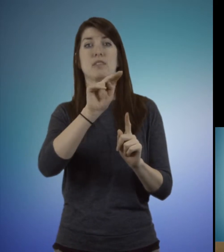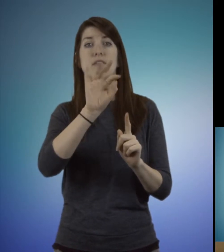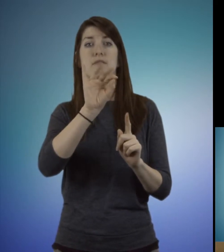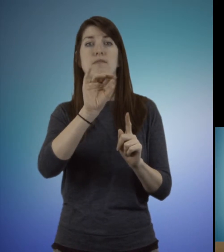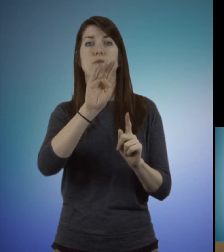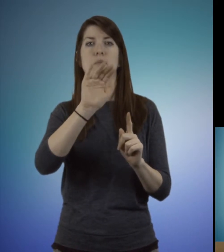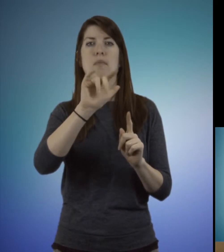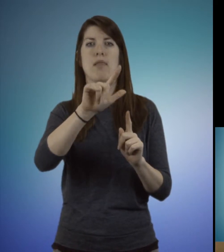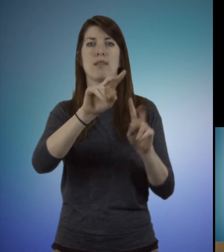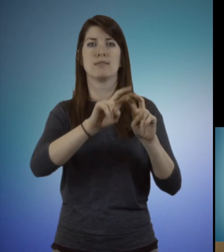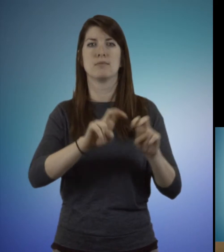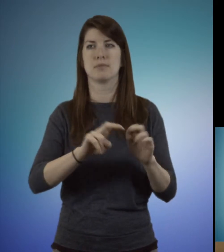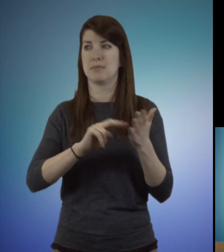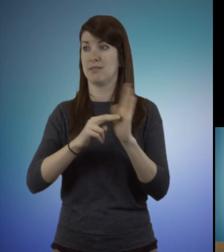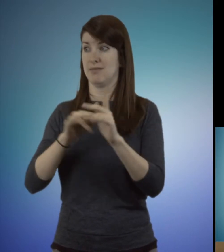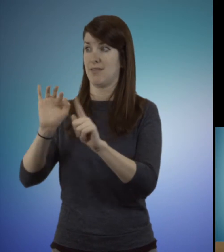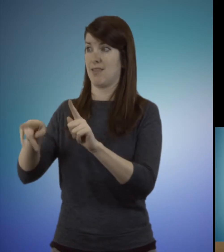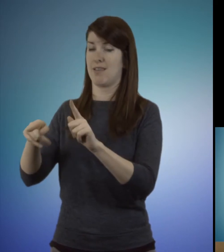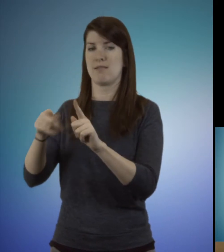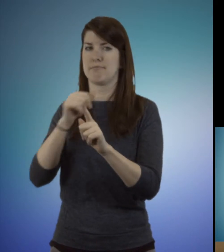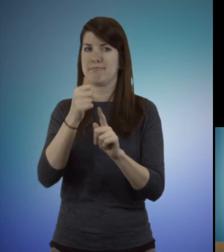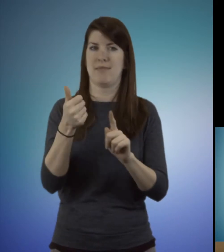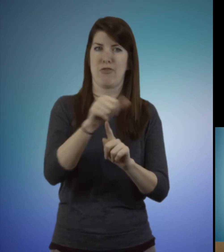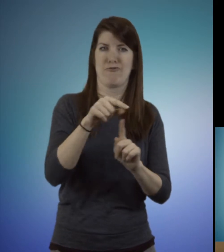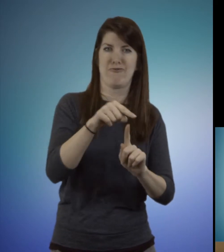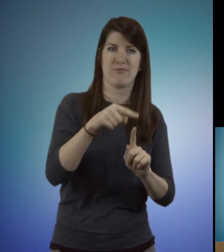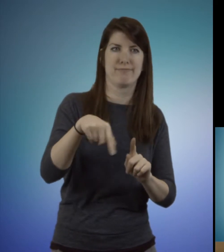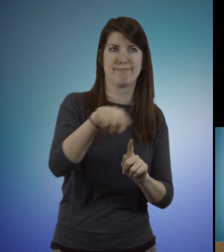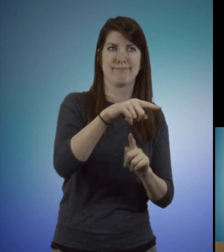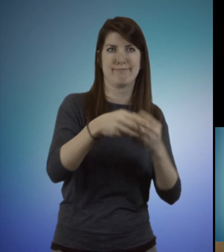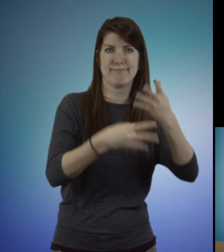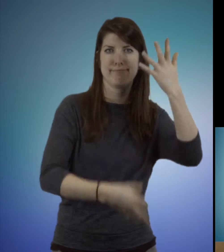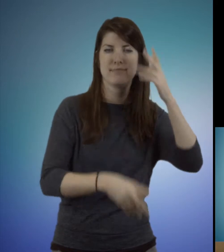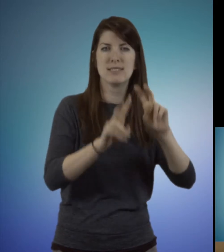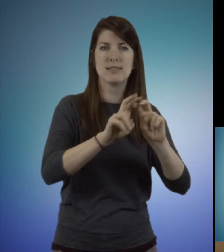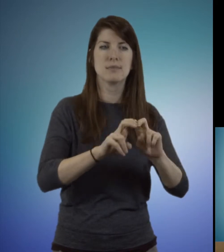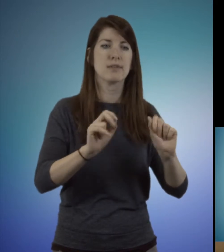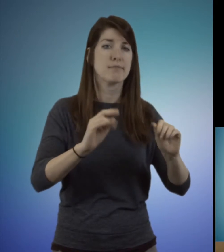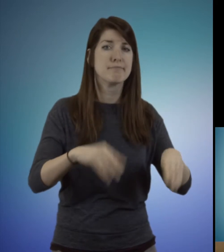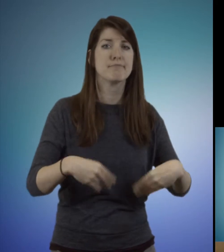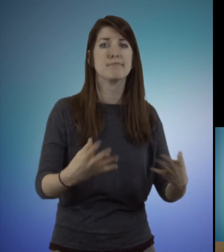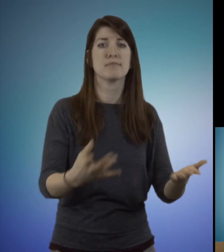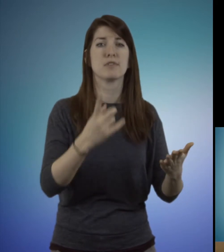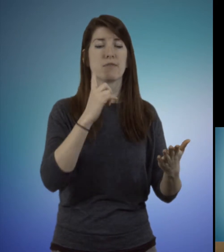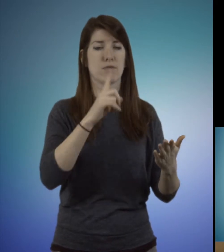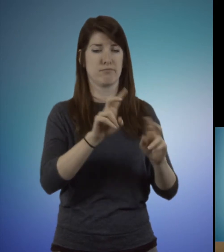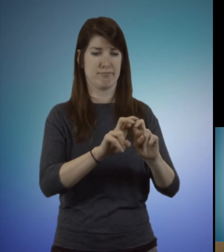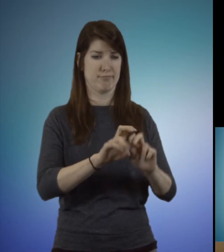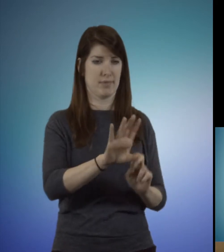So informal assessment is any other type of evaluation that can be used